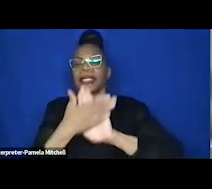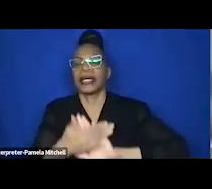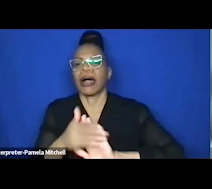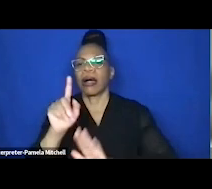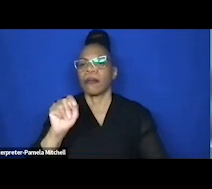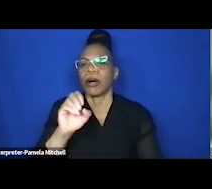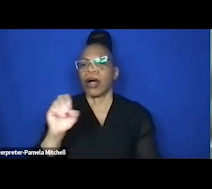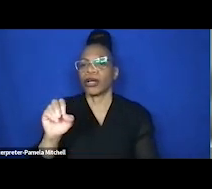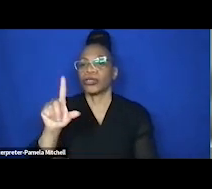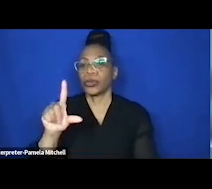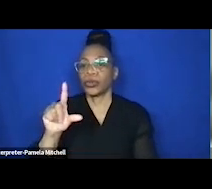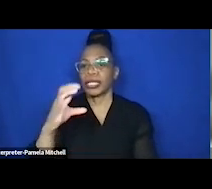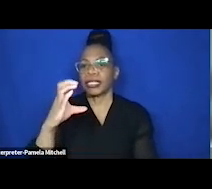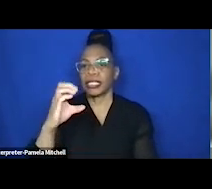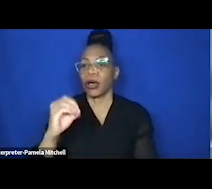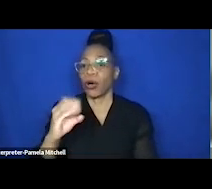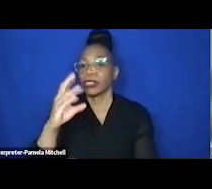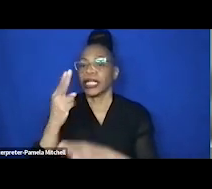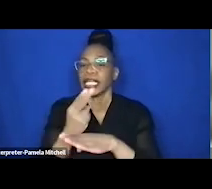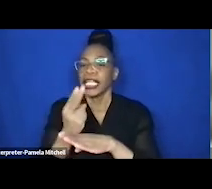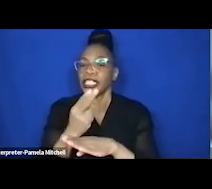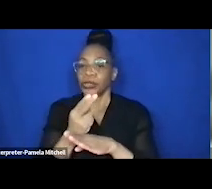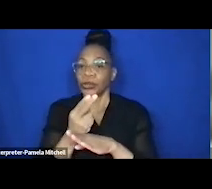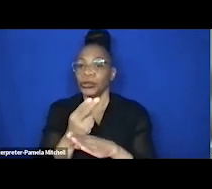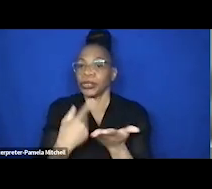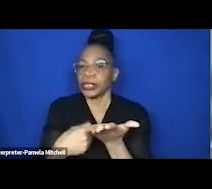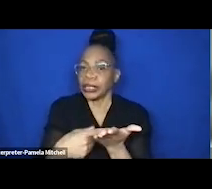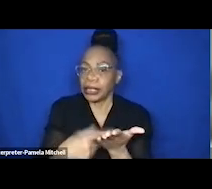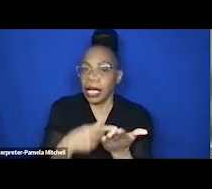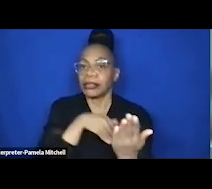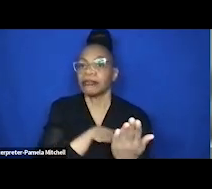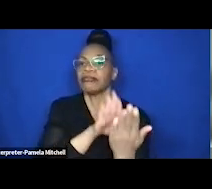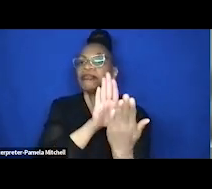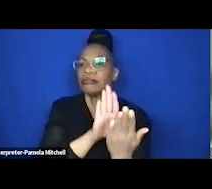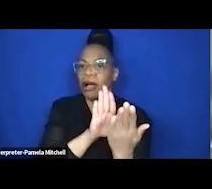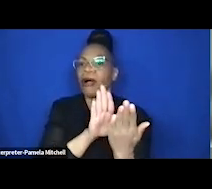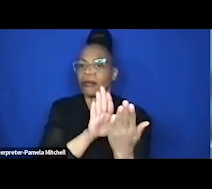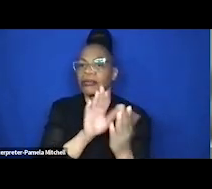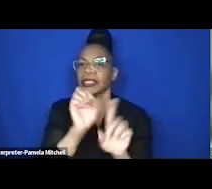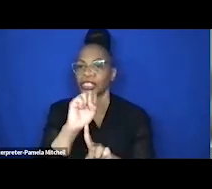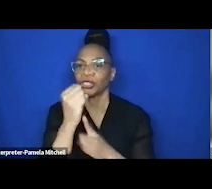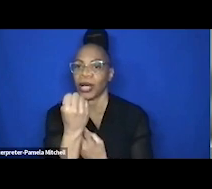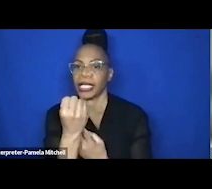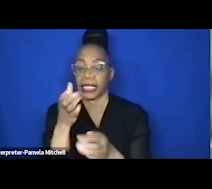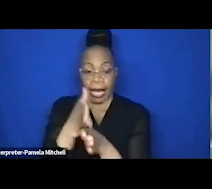in their homeless response system to address this measure. So before, you know, we get to all of our experts, who will be talking on the call